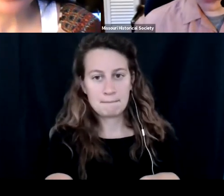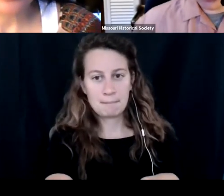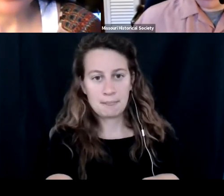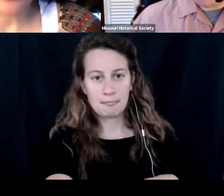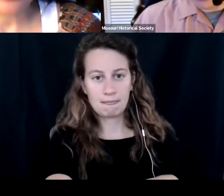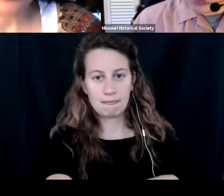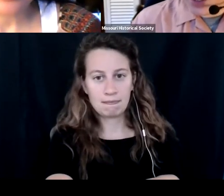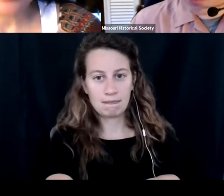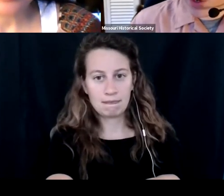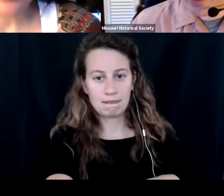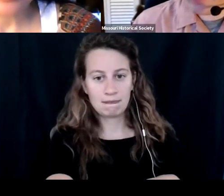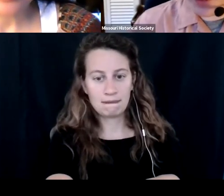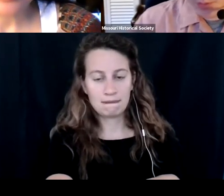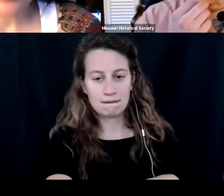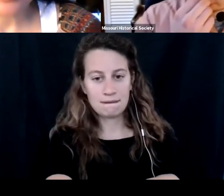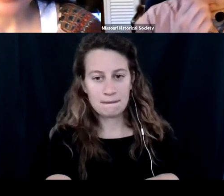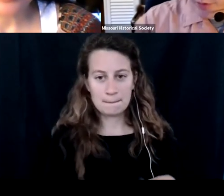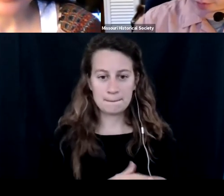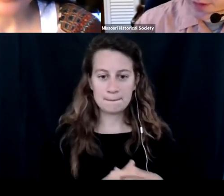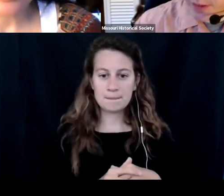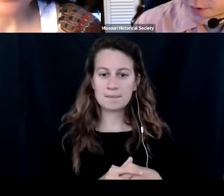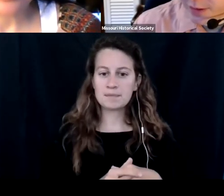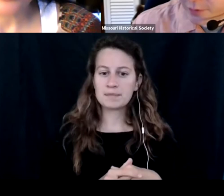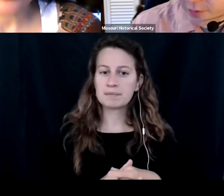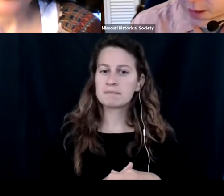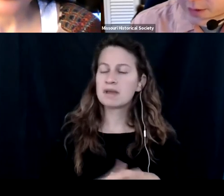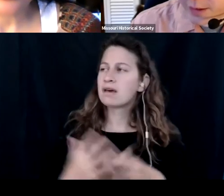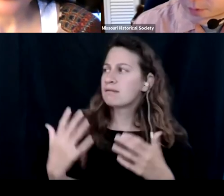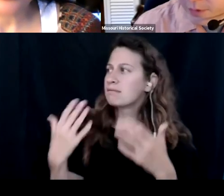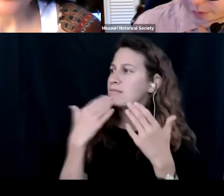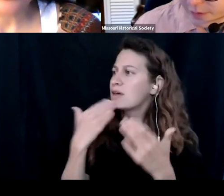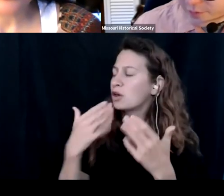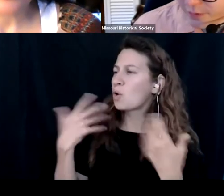YouTube page, if anyone's interested in watching that. PS